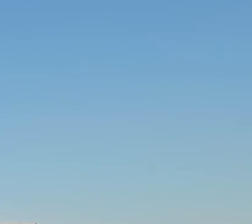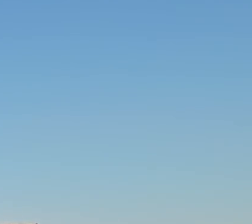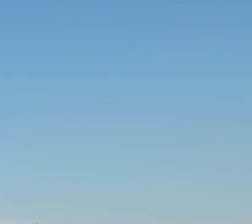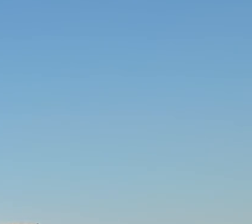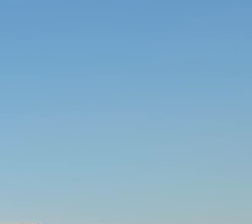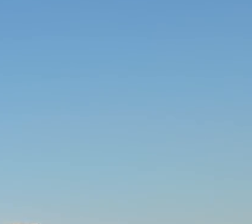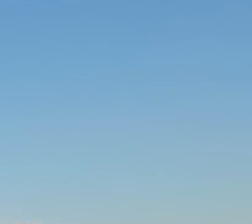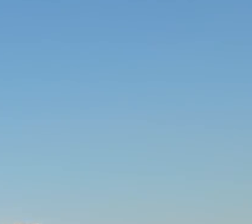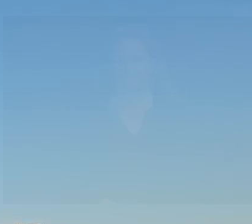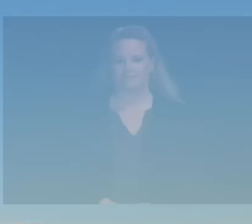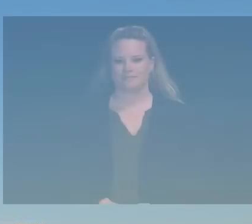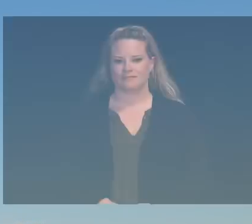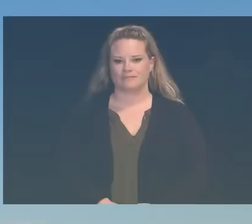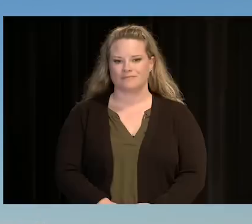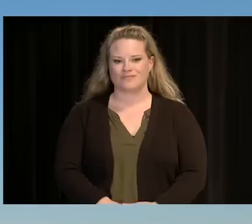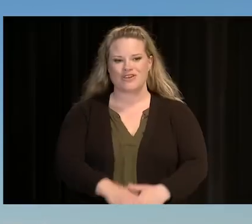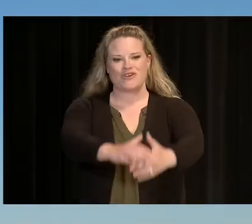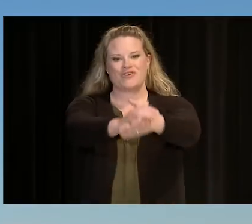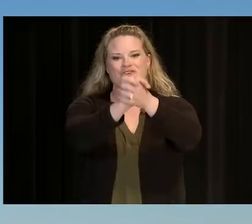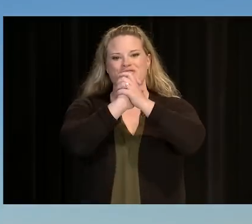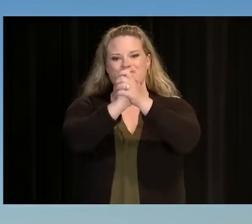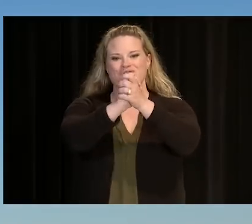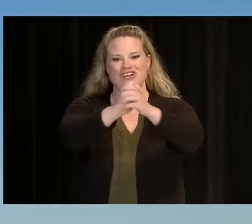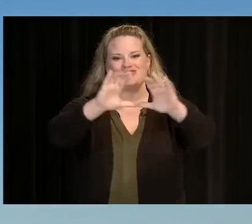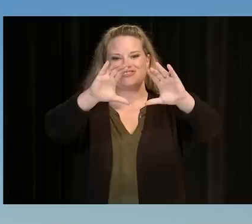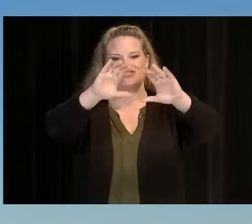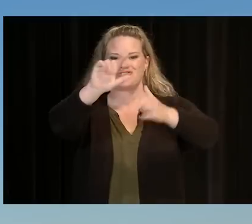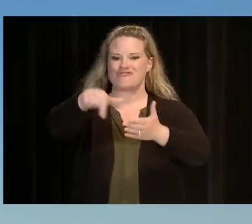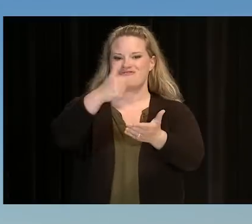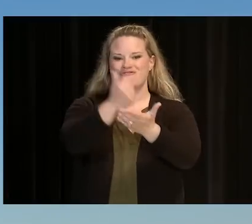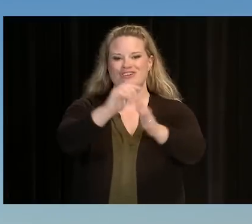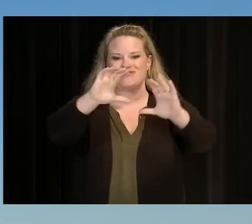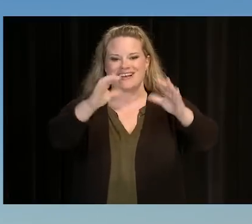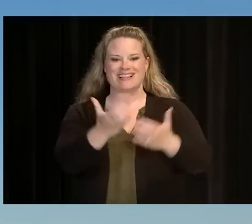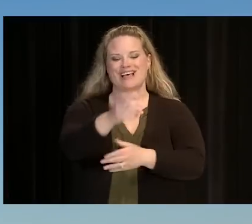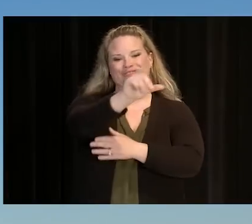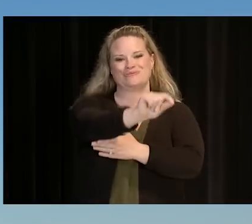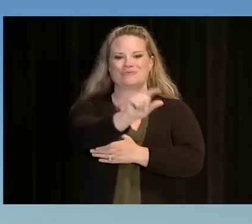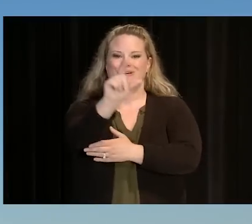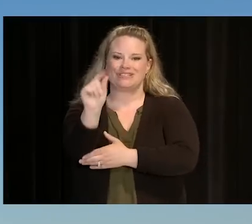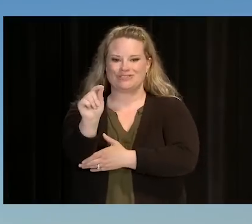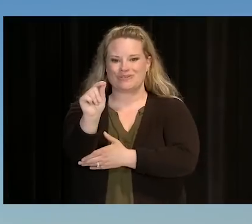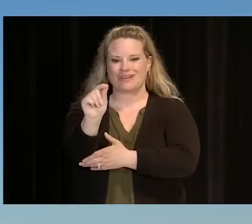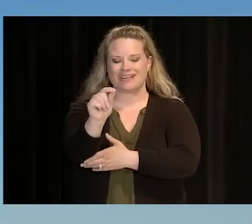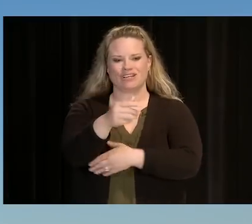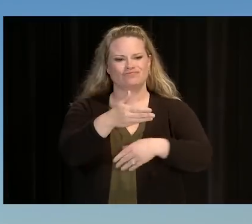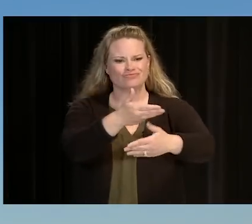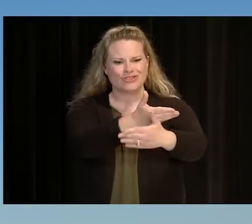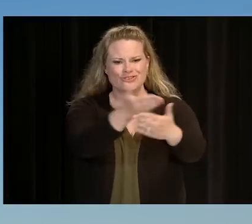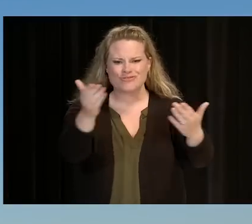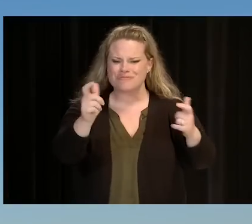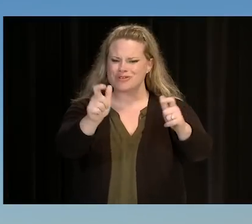CONGRATULATIONS, GRADUATING CLASS OF 2020. YOU HAVE BEEN A HUGE SUCCESS.